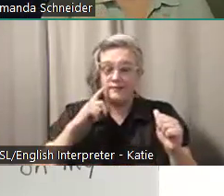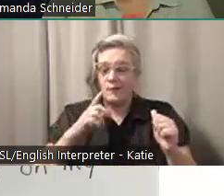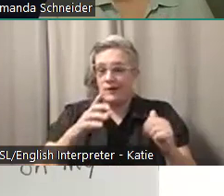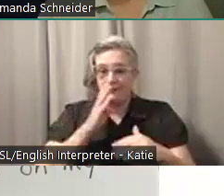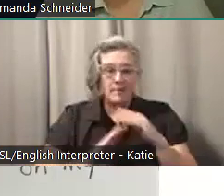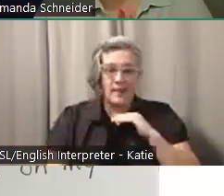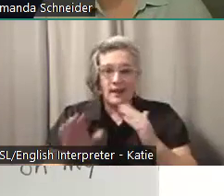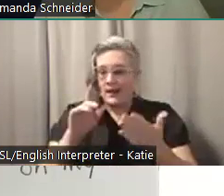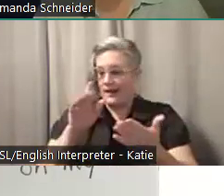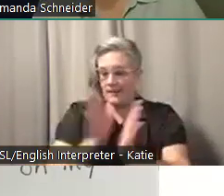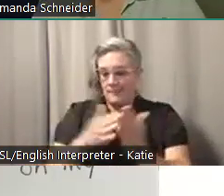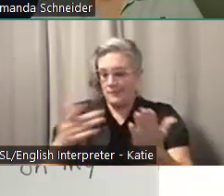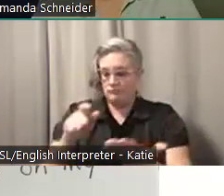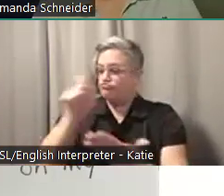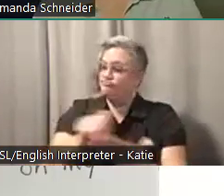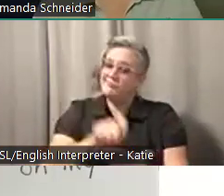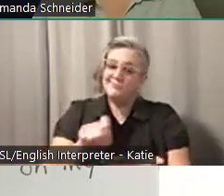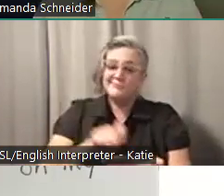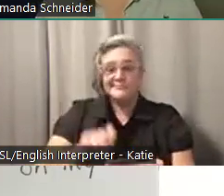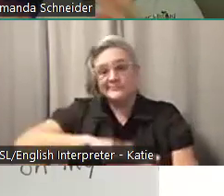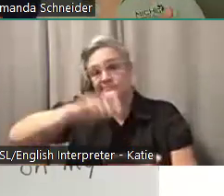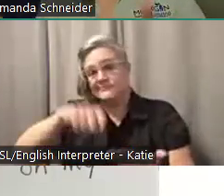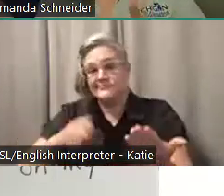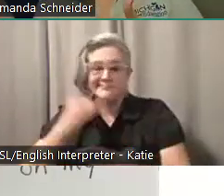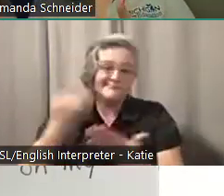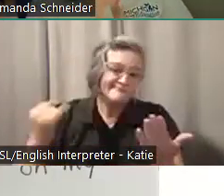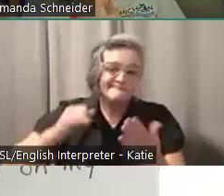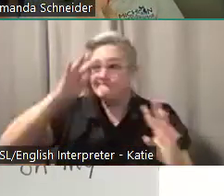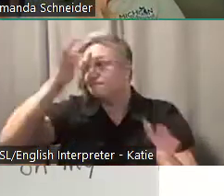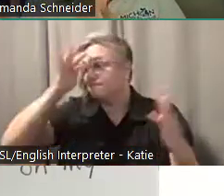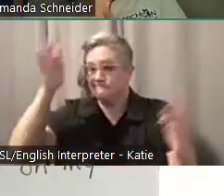Anything that just works for you and your child, but it provides a way to…